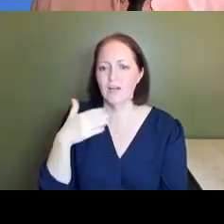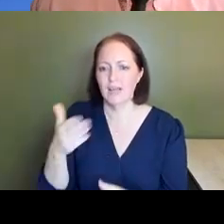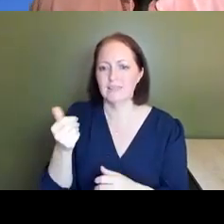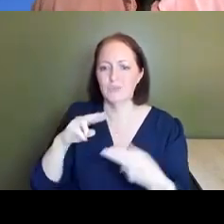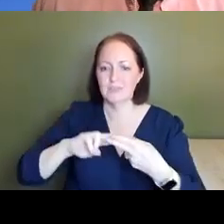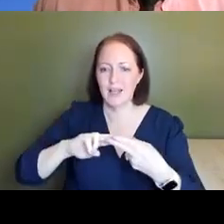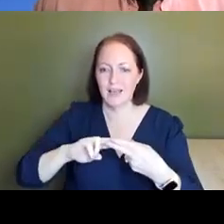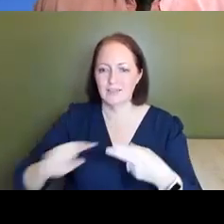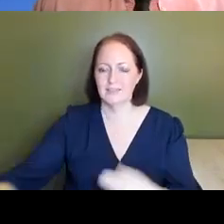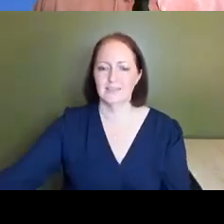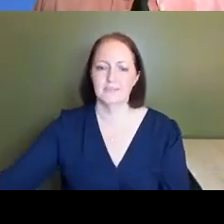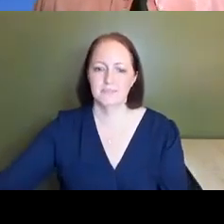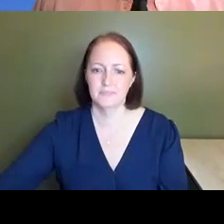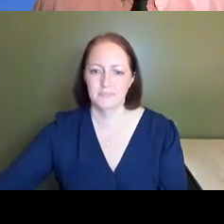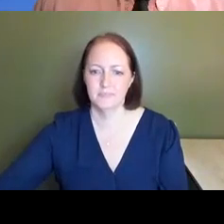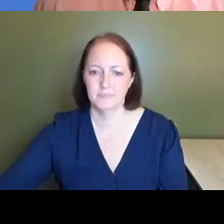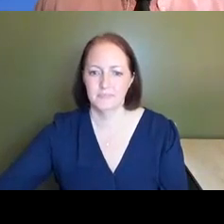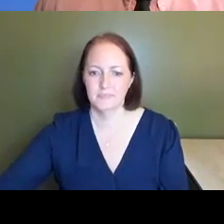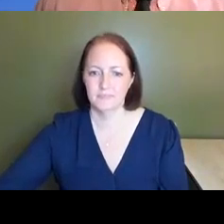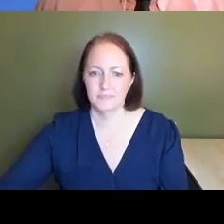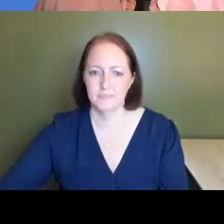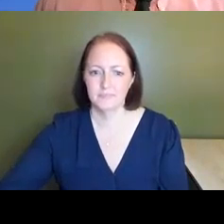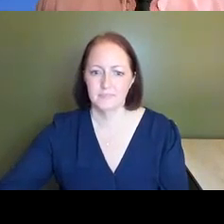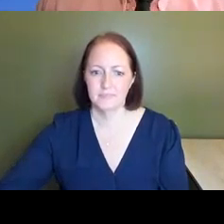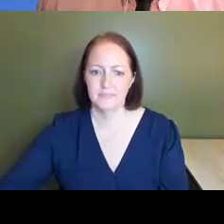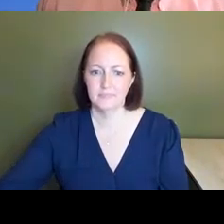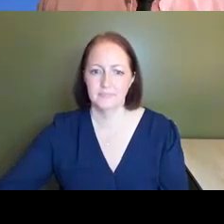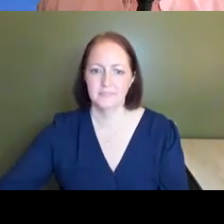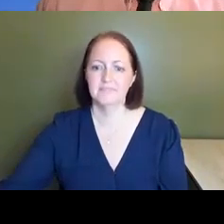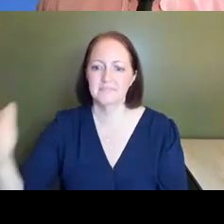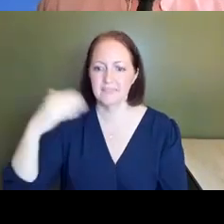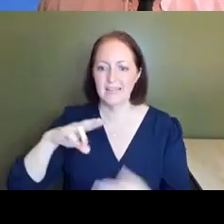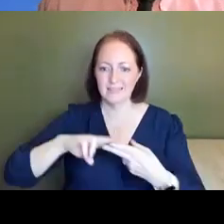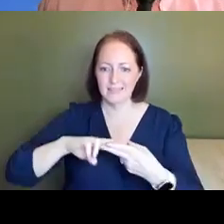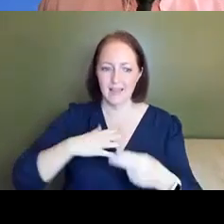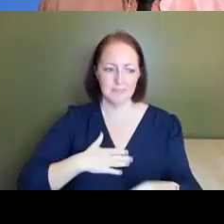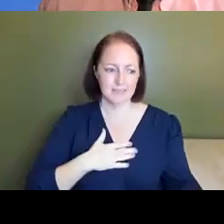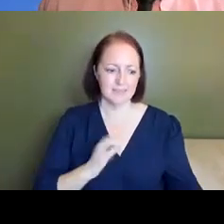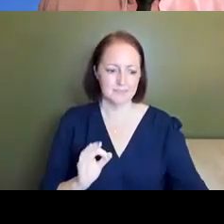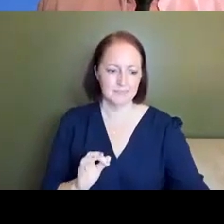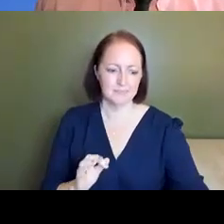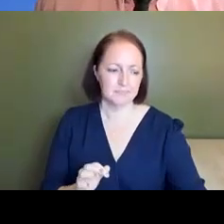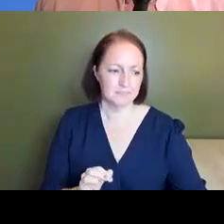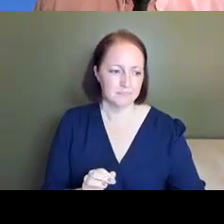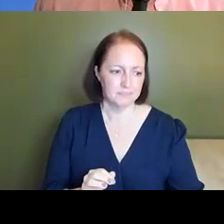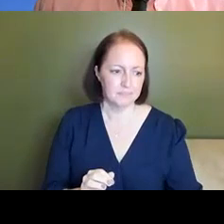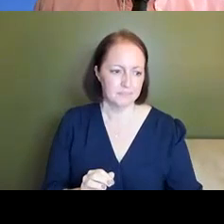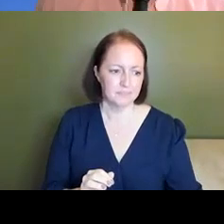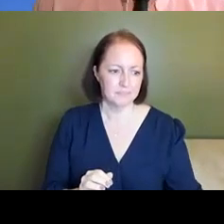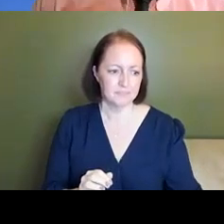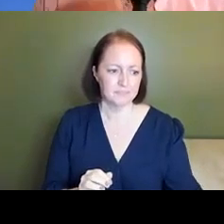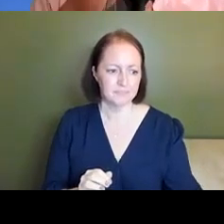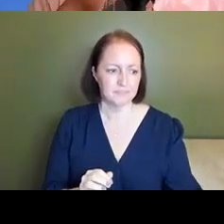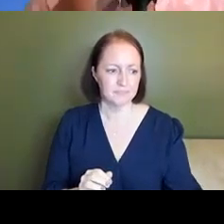If we can get the next slide please. Perfect. Thank you. So to launch us so I’m Stephen